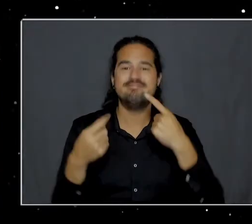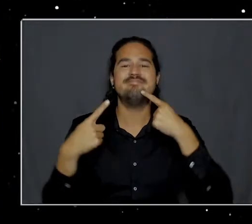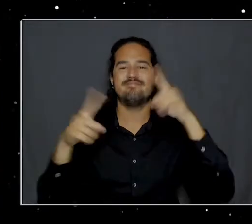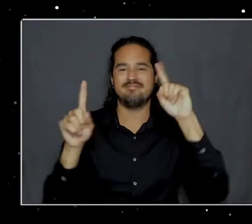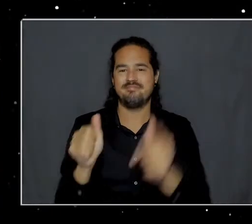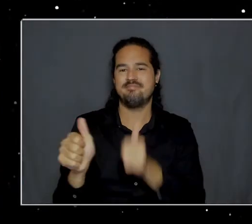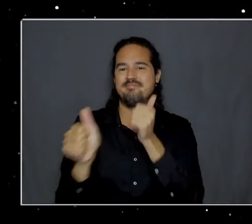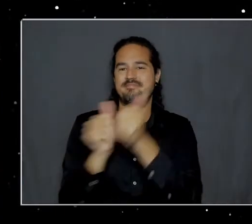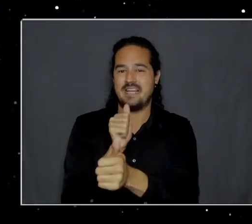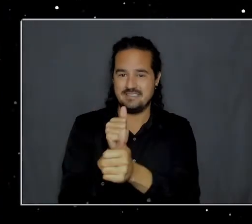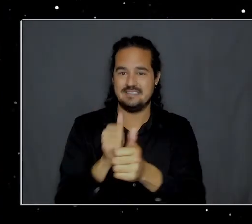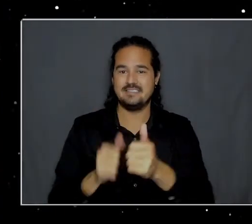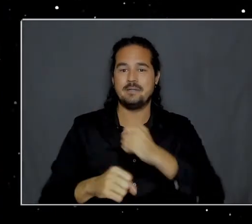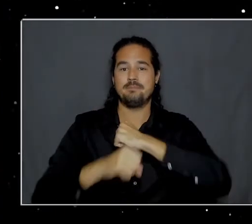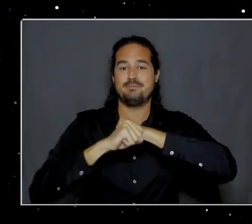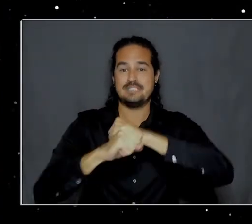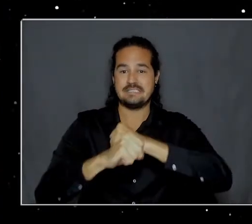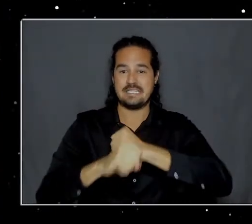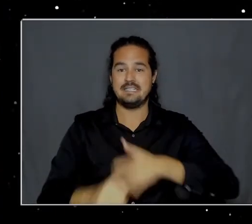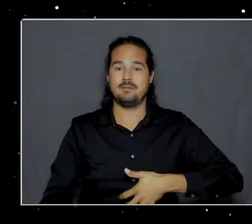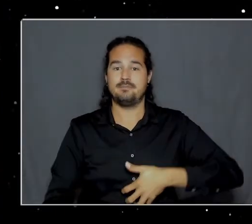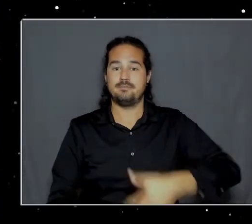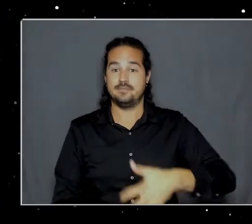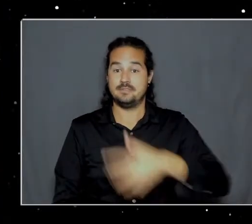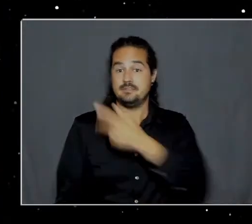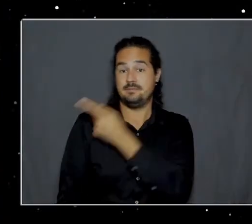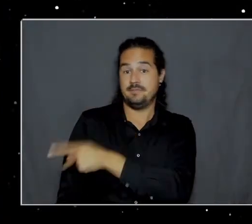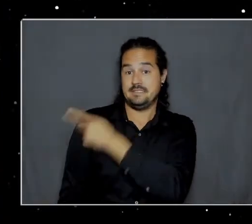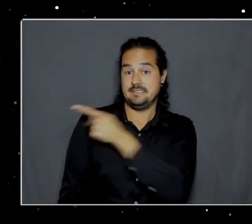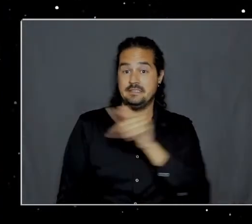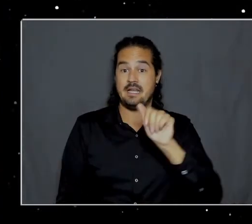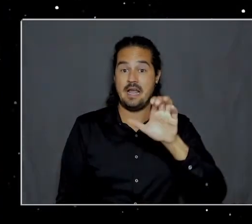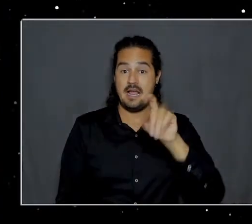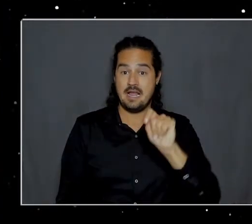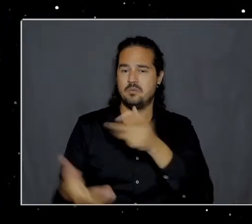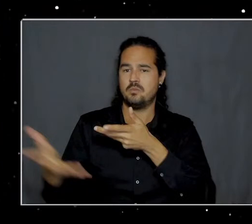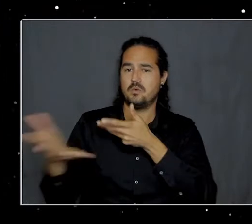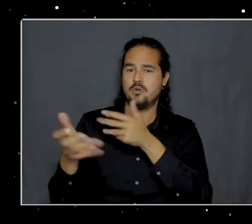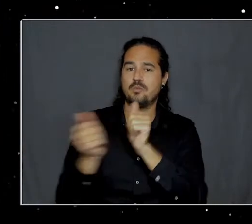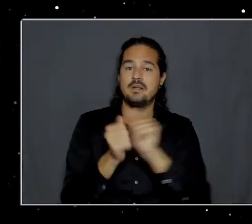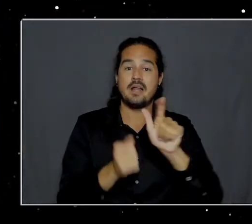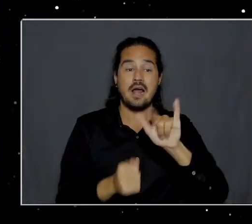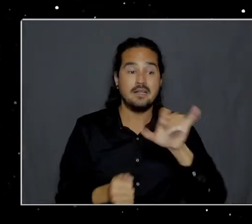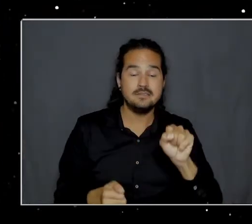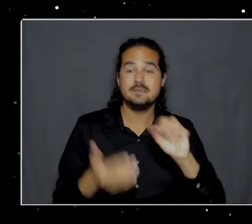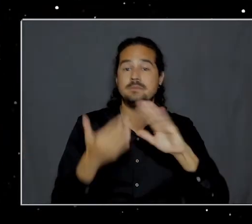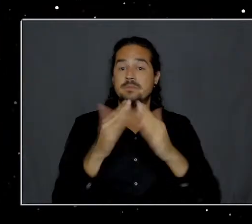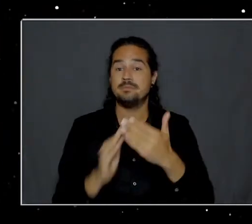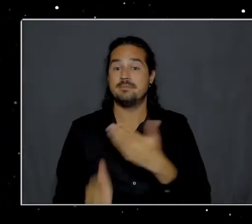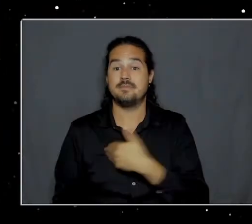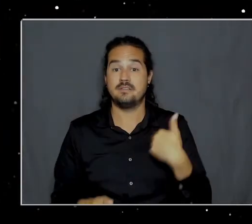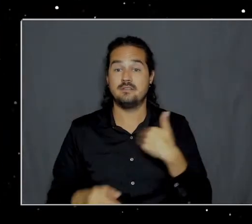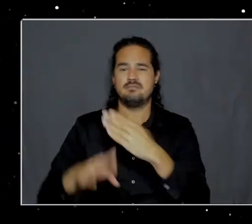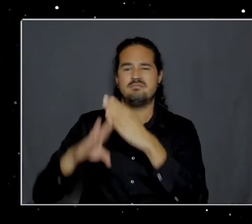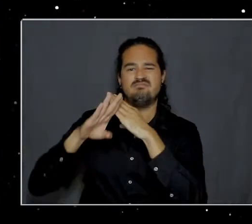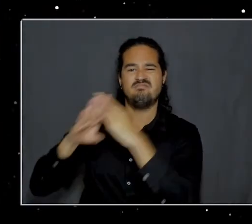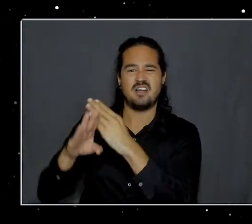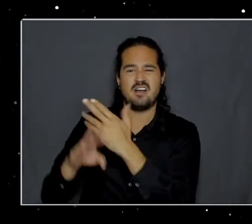ACT, WORKING WITH ALLIES AND COMMUNITY MEMBERS TO PREVENT HOSPITALS FROM INTERFERING WITH A QUALIFIED HEALTHCARE